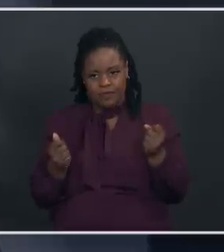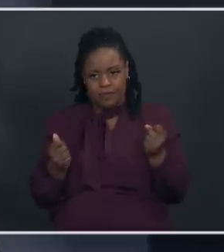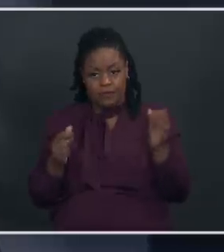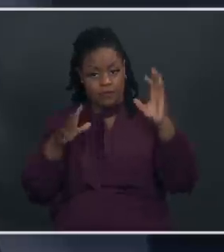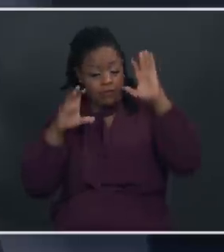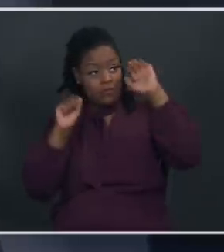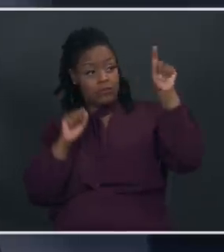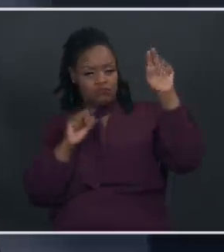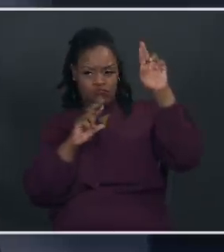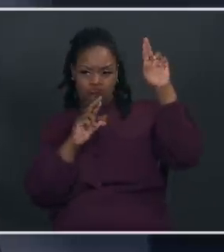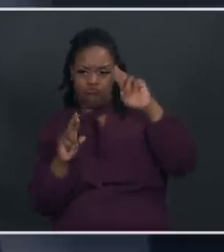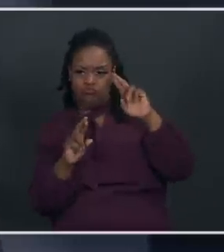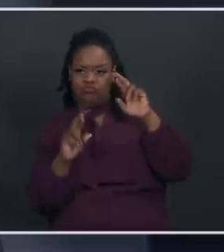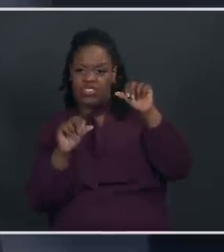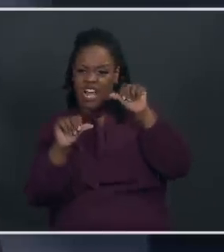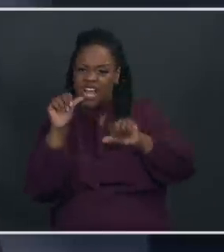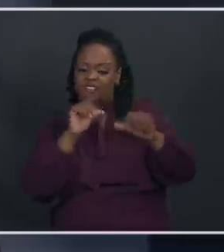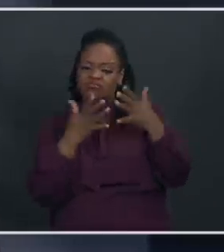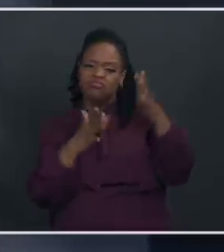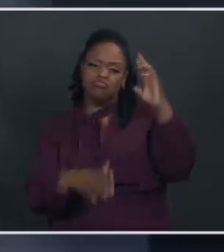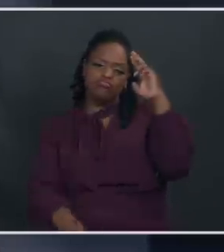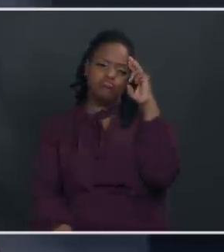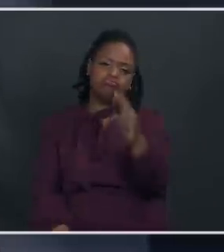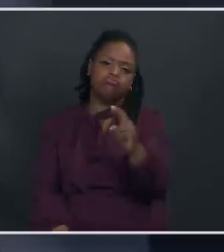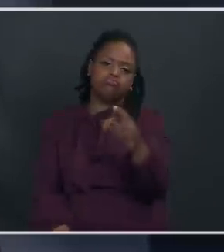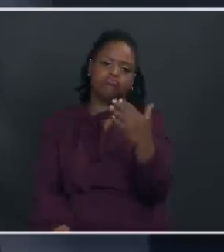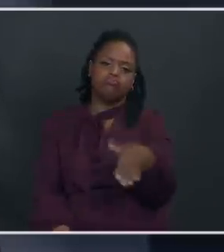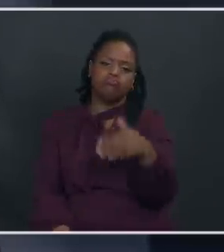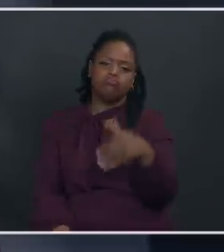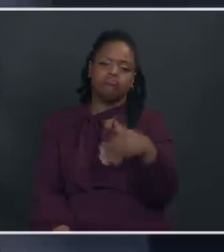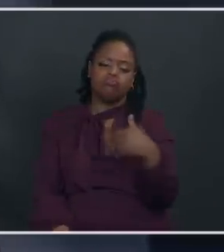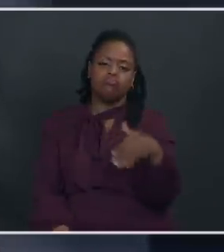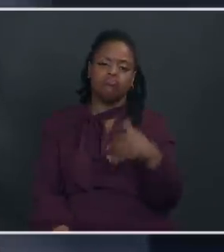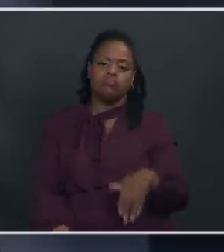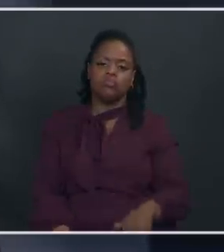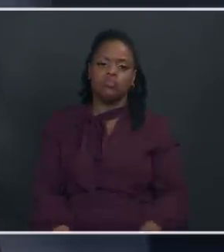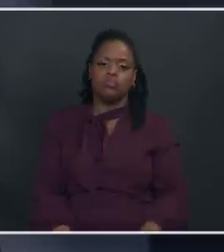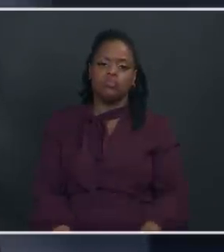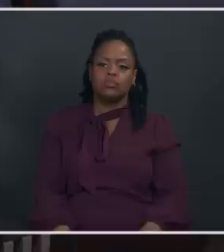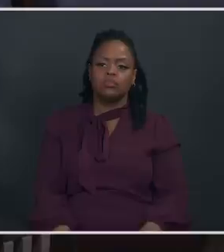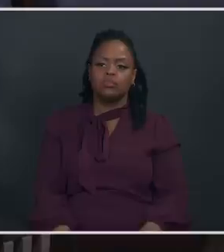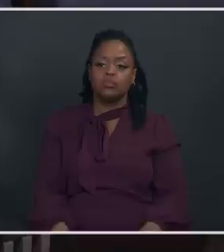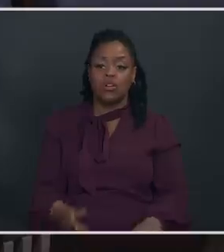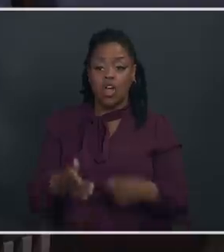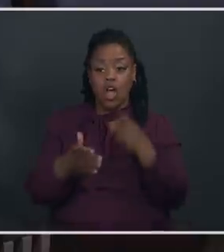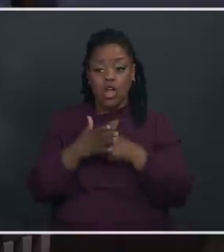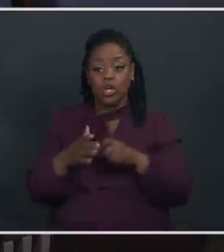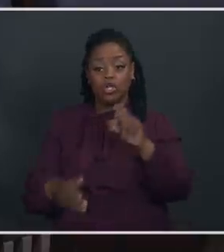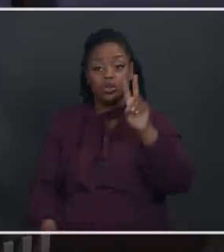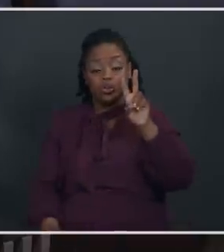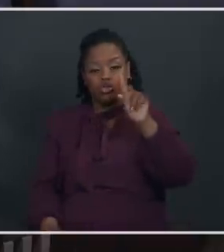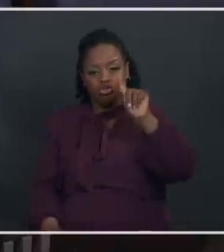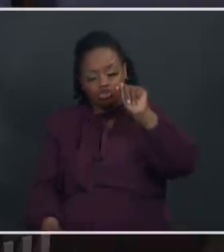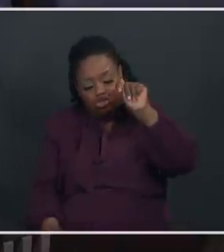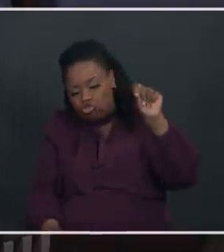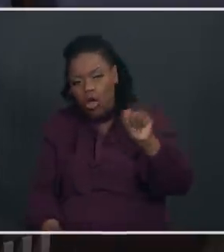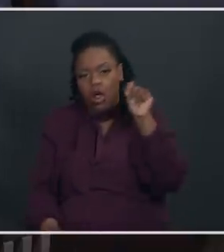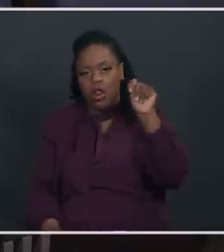So, I mean -- The Press: And $2 trillion price tag -- $2 trillion for COVID, $2 trillion for this -- is a lot of money to a lot of Americans.